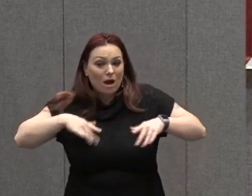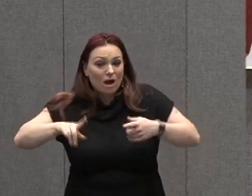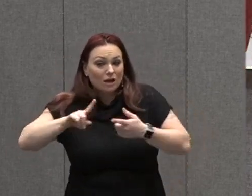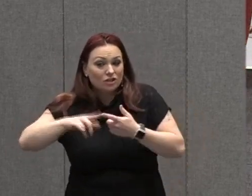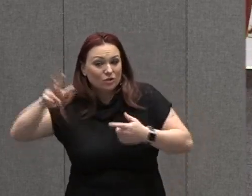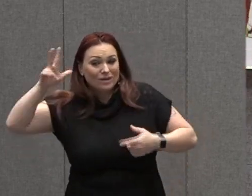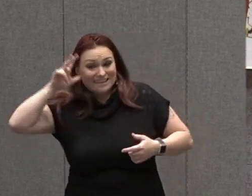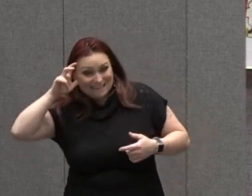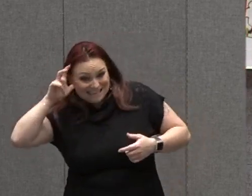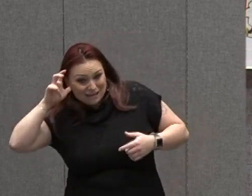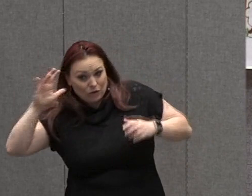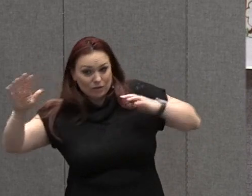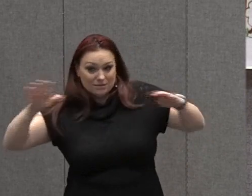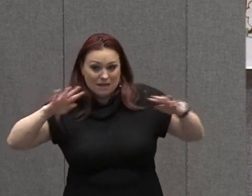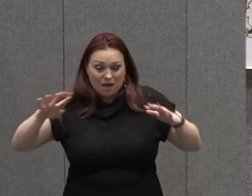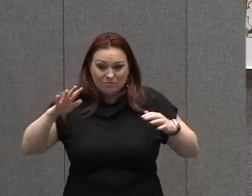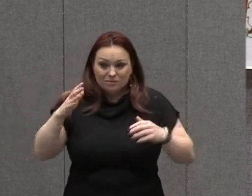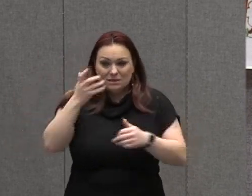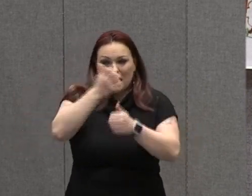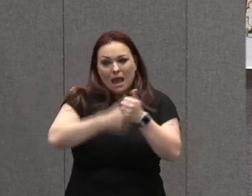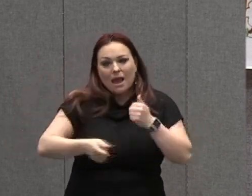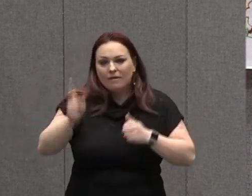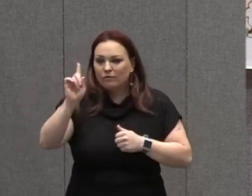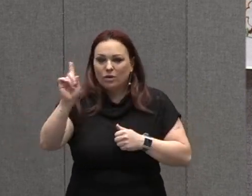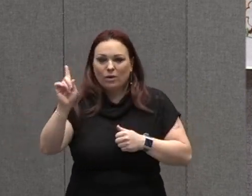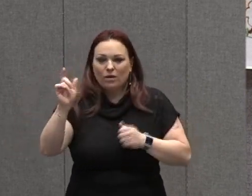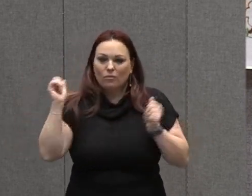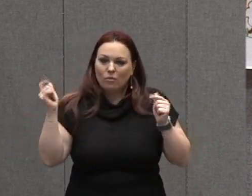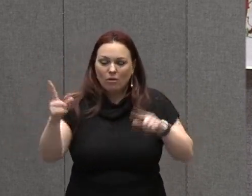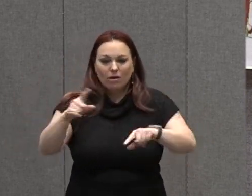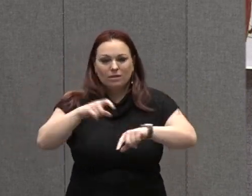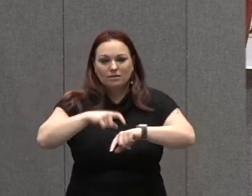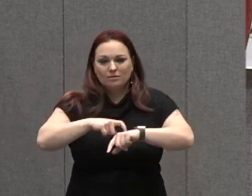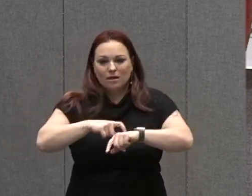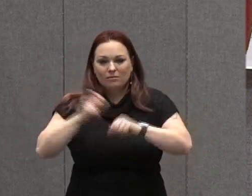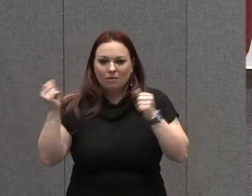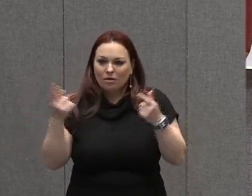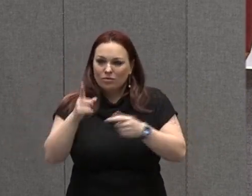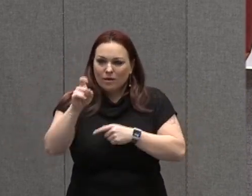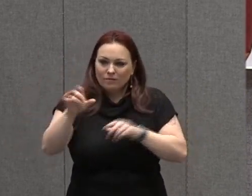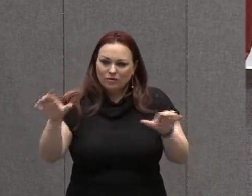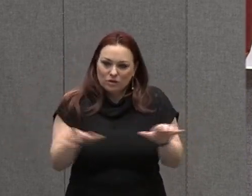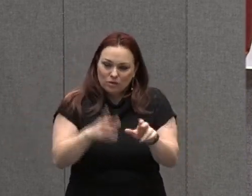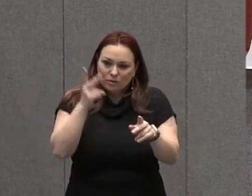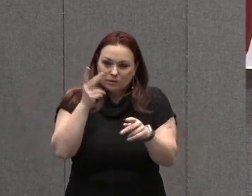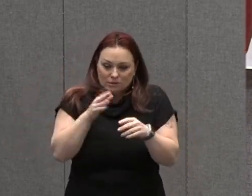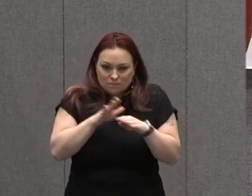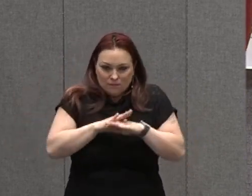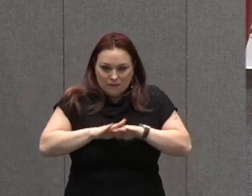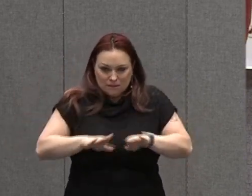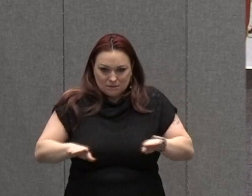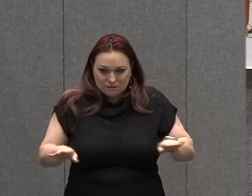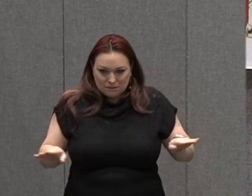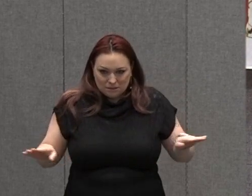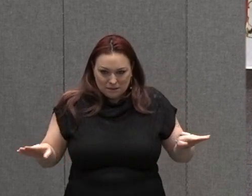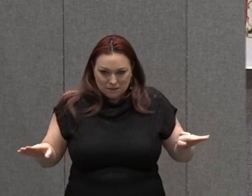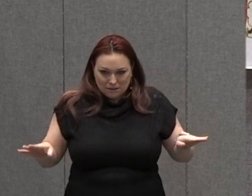There are sounds everywhere, all the time. All you have to do is keep still and listen to them.